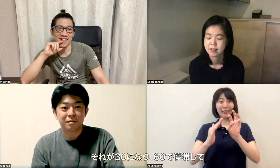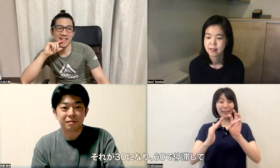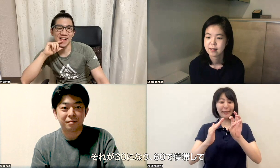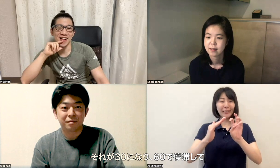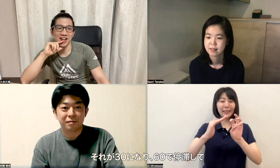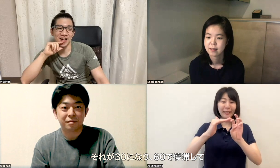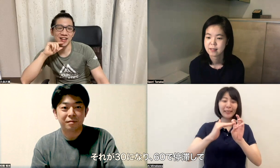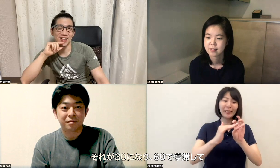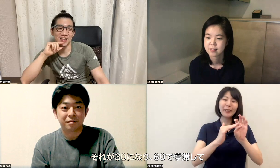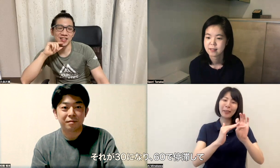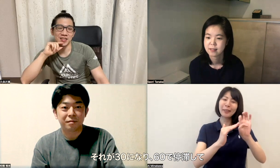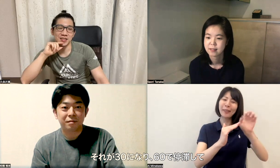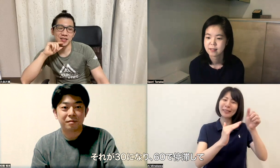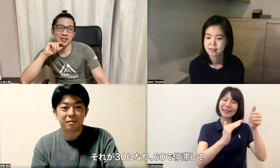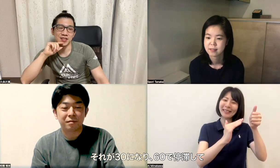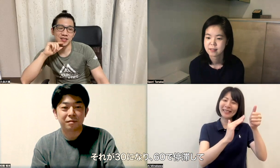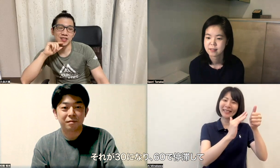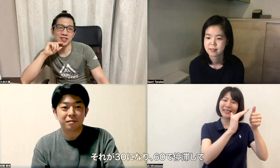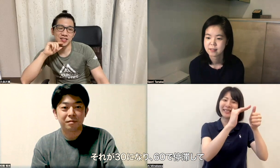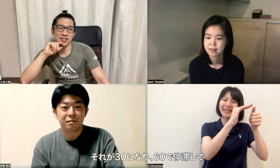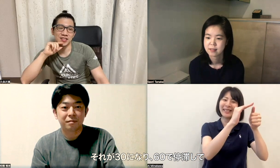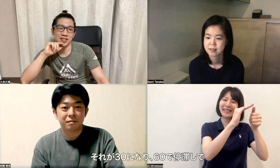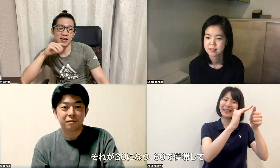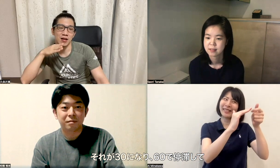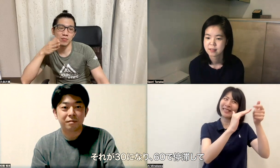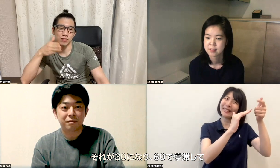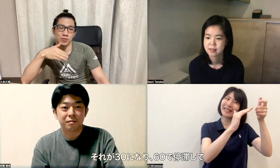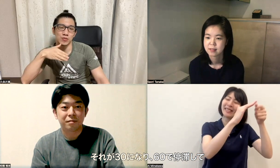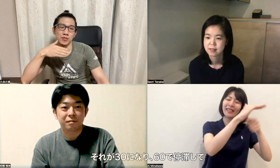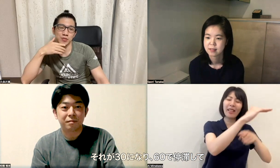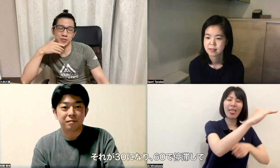then it goes 30%, stagnated at 60%,